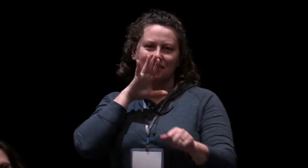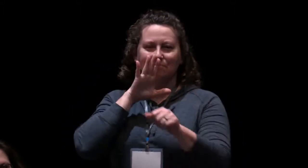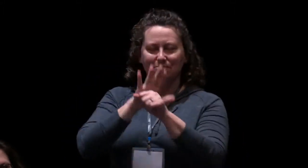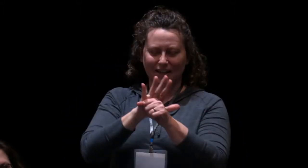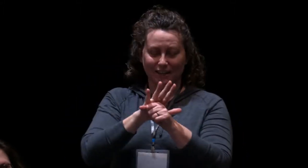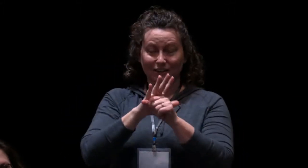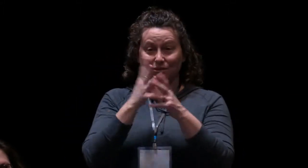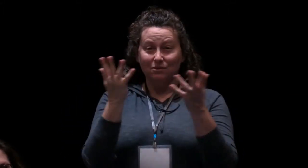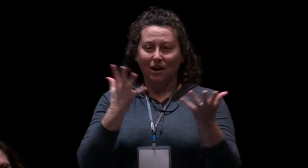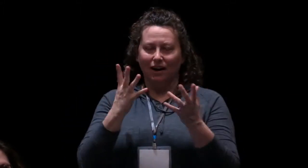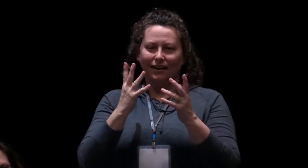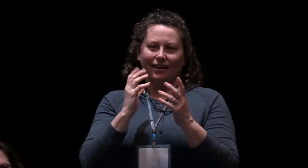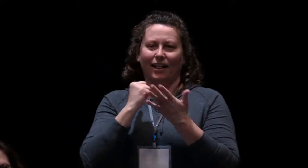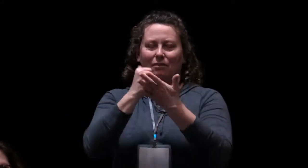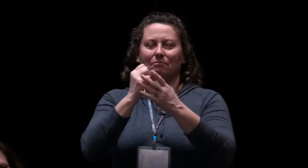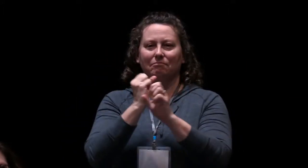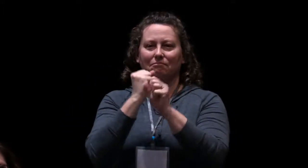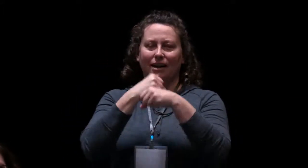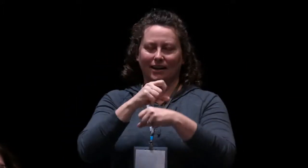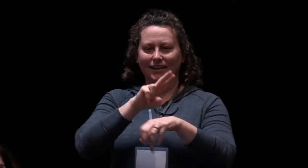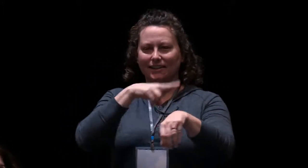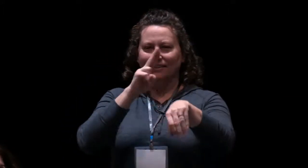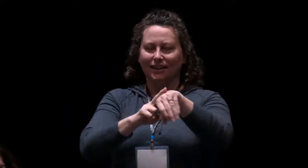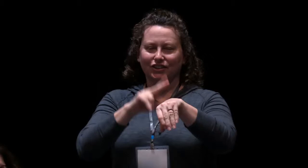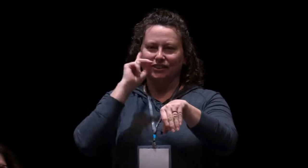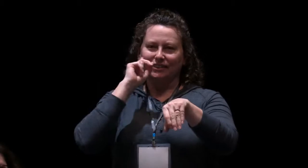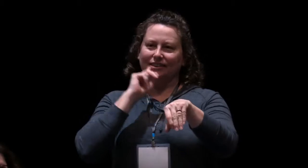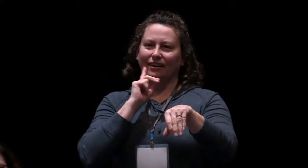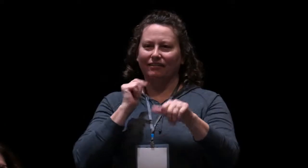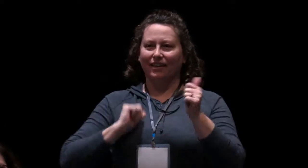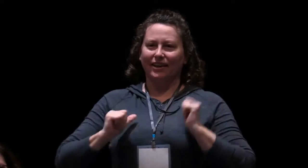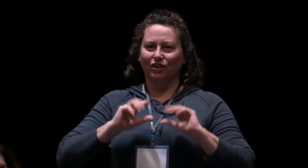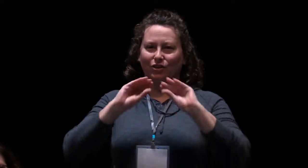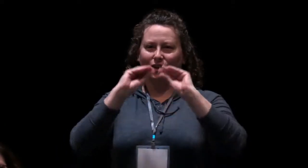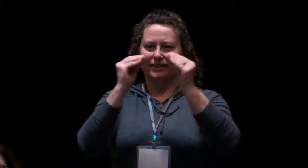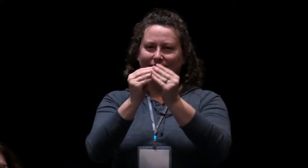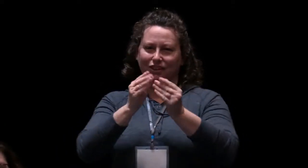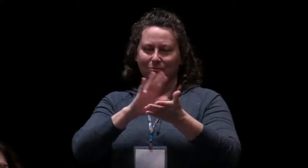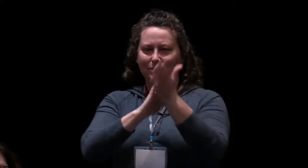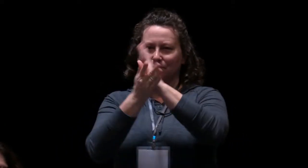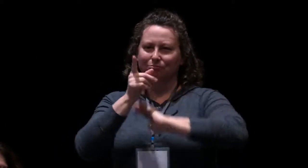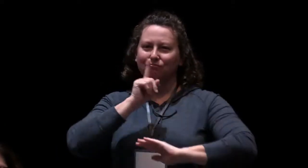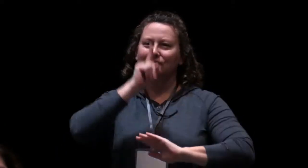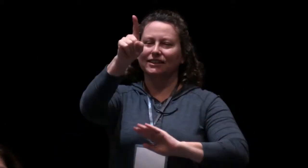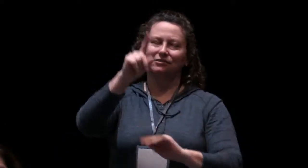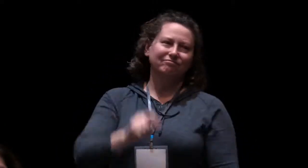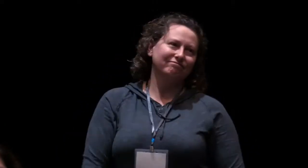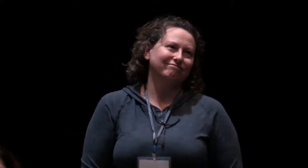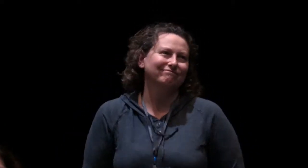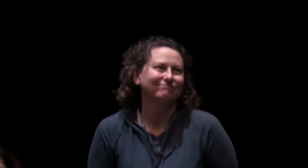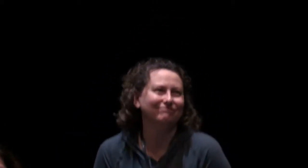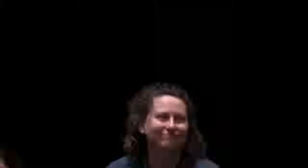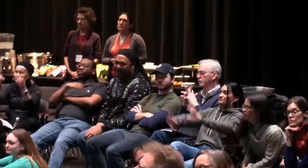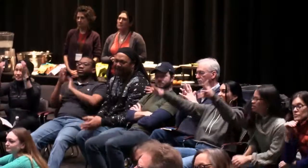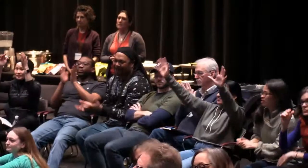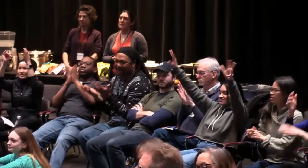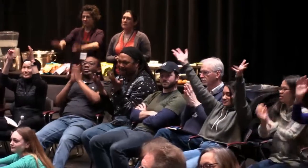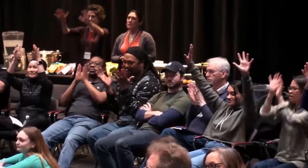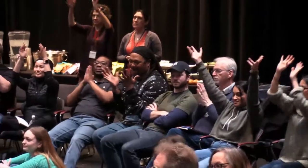Hi, I'm Jill. My commitment is that I wanna help make the National Deaf Theater Association become a reality.